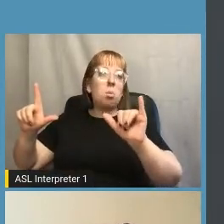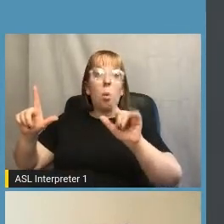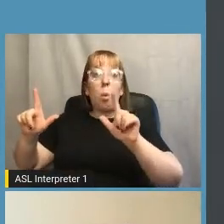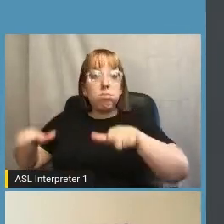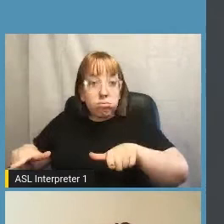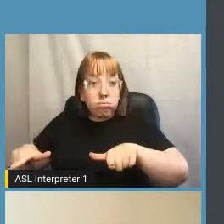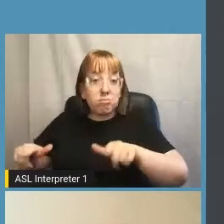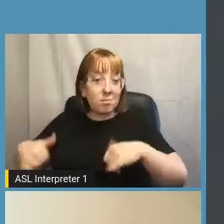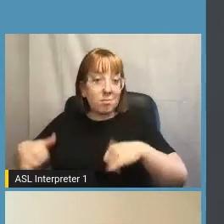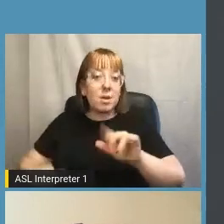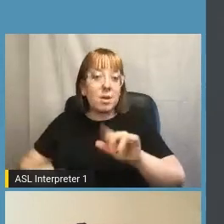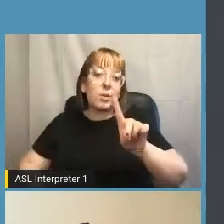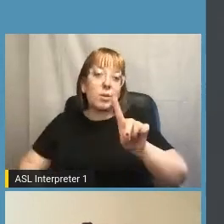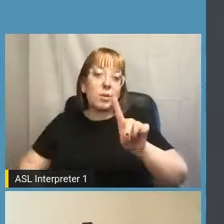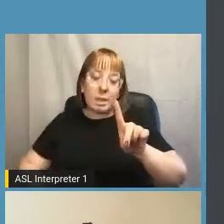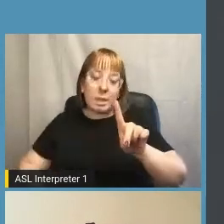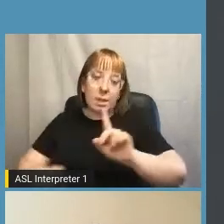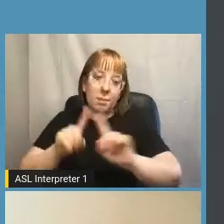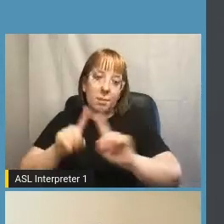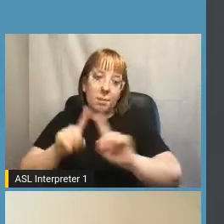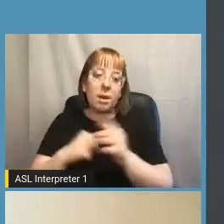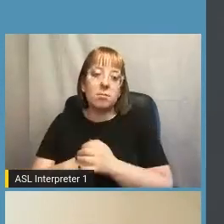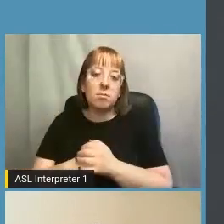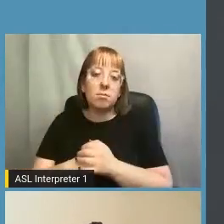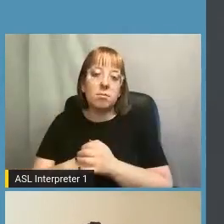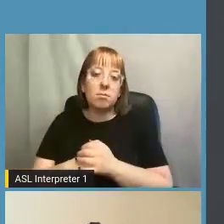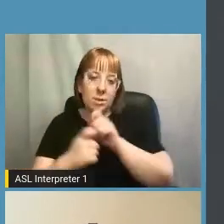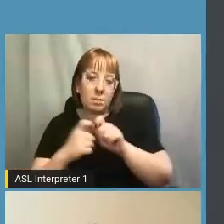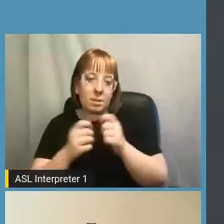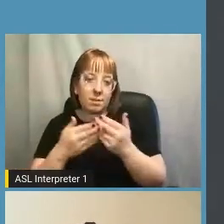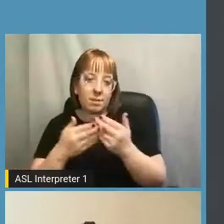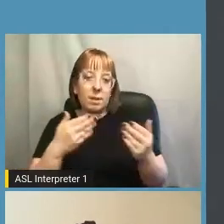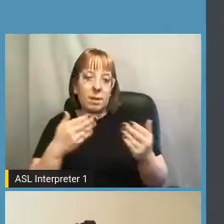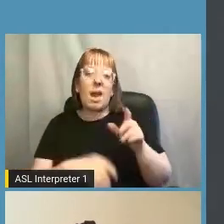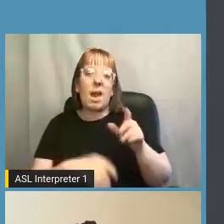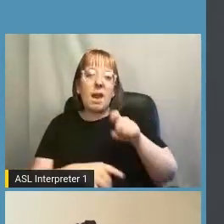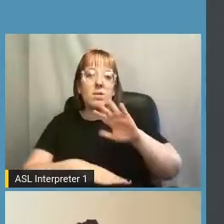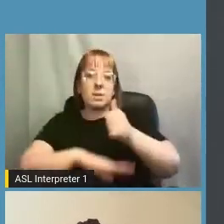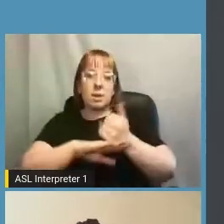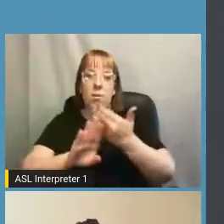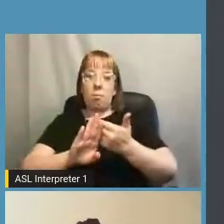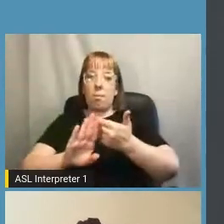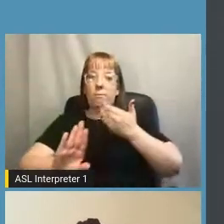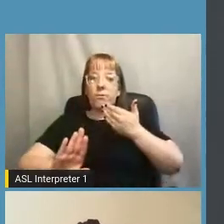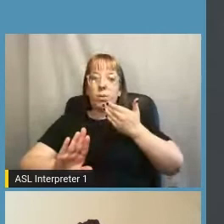but it is a a particular thing you have to have set up before you um come in with the work so